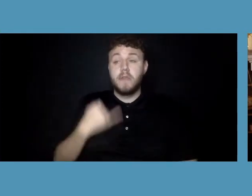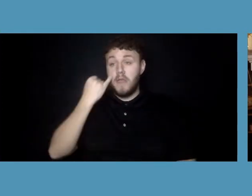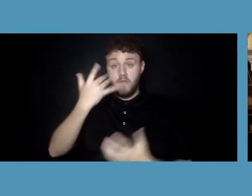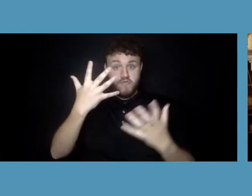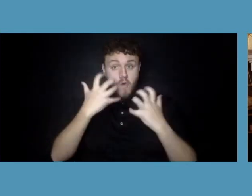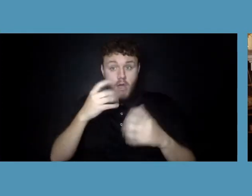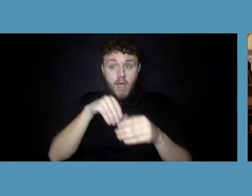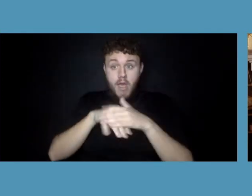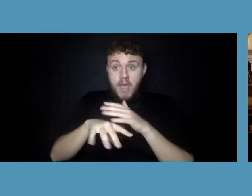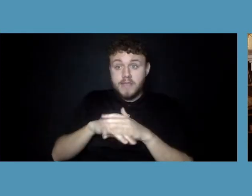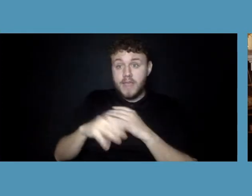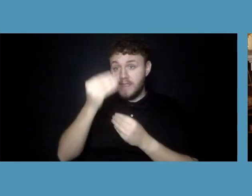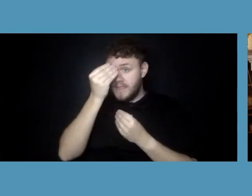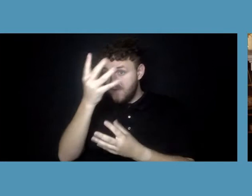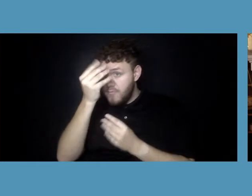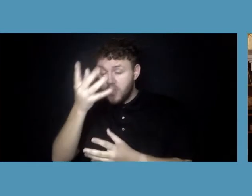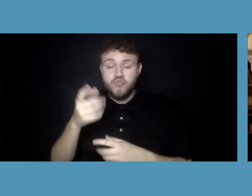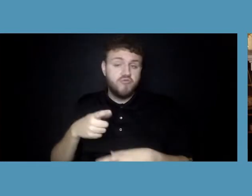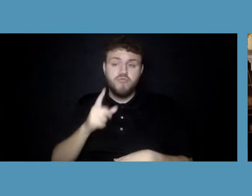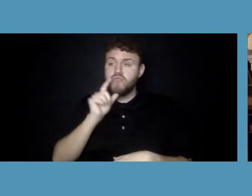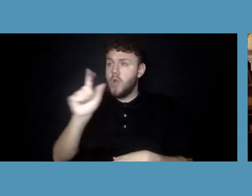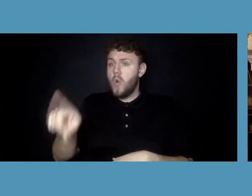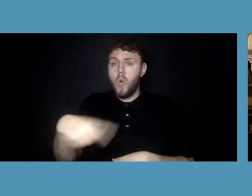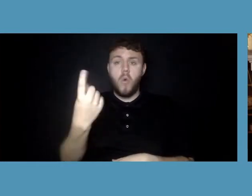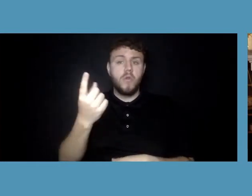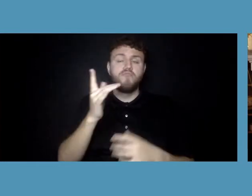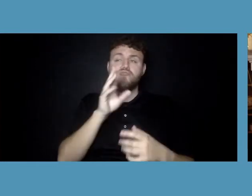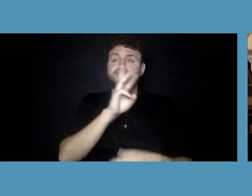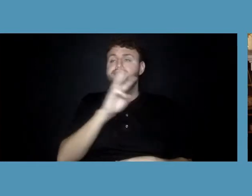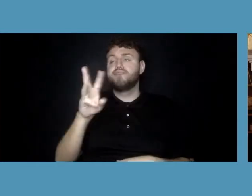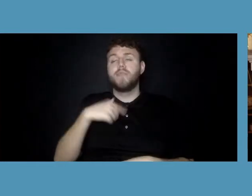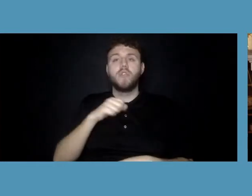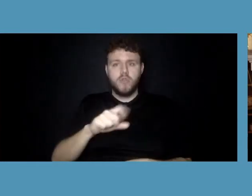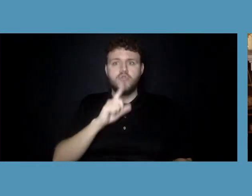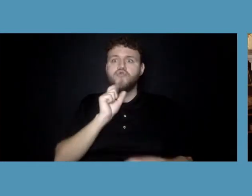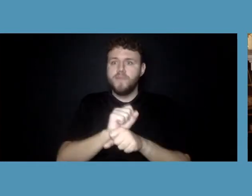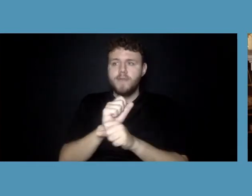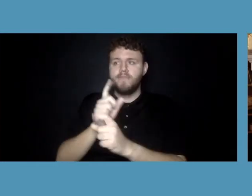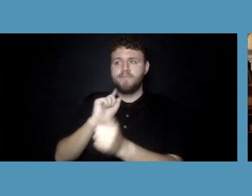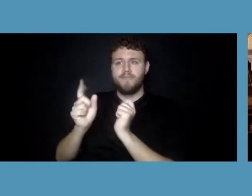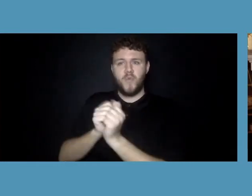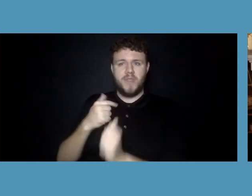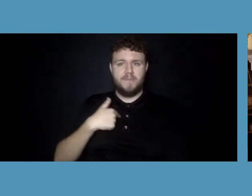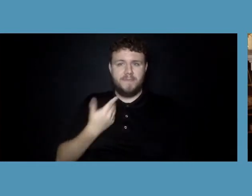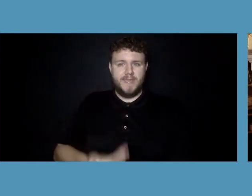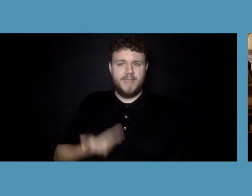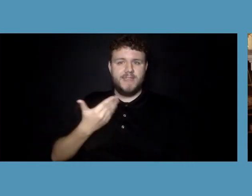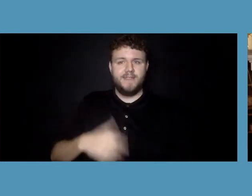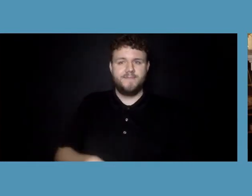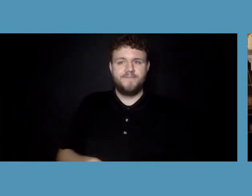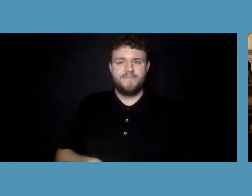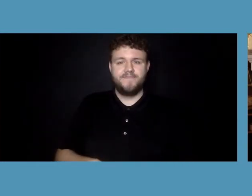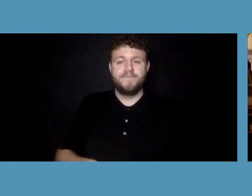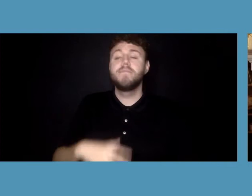it was not just a webpage. They got to interact with a real human. Then we developed detailed